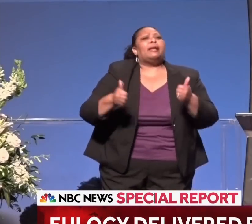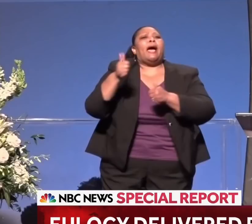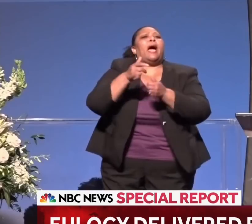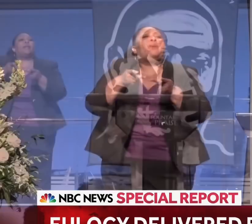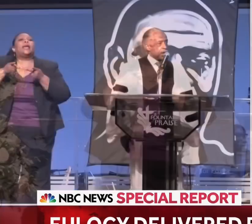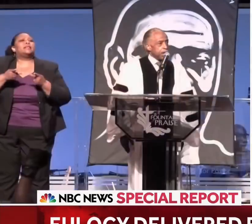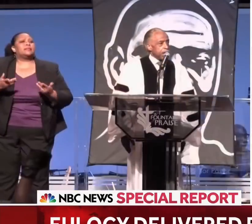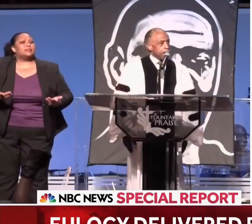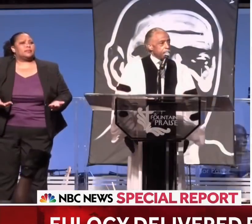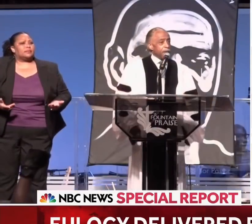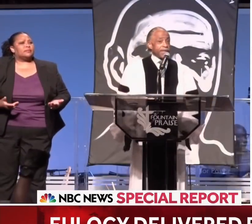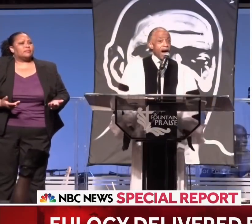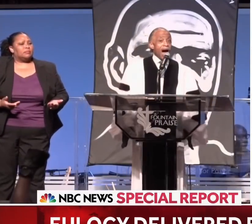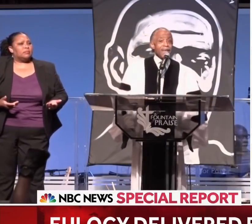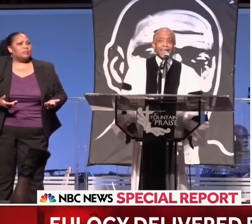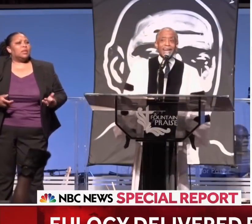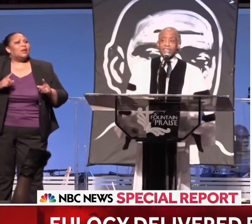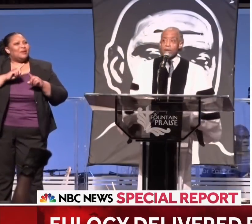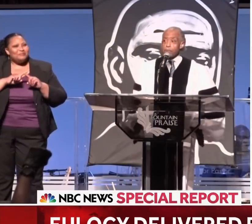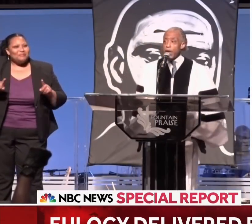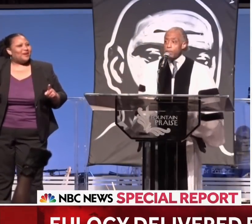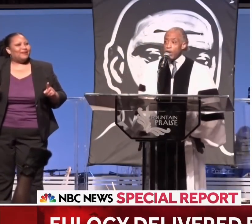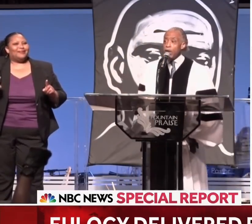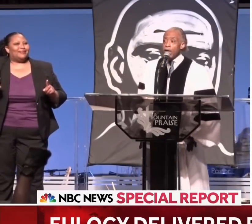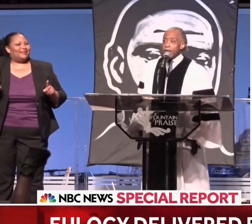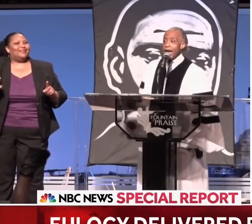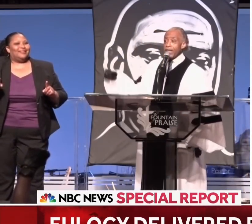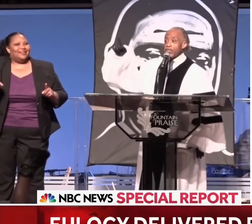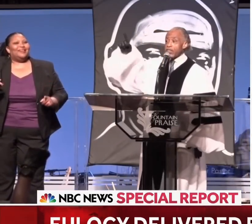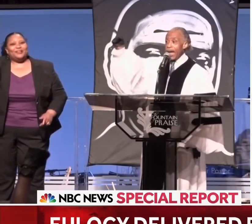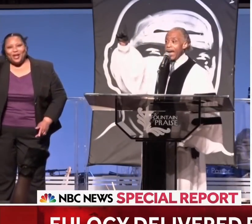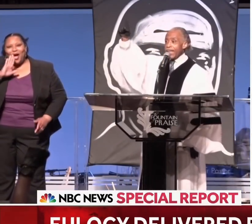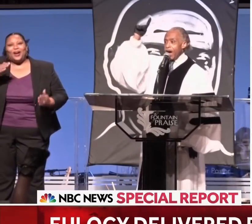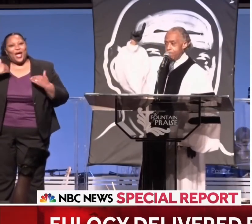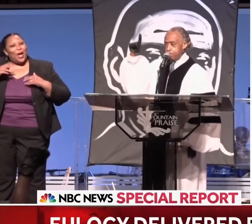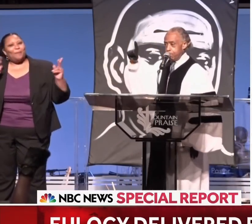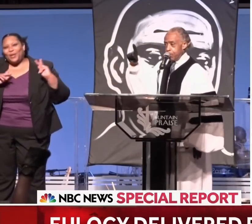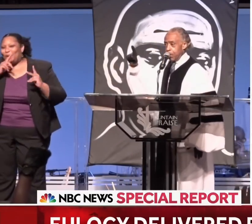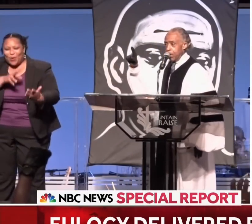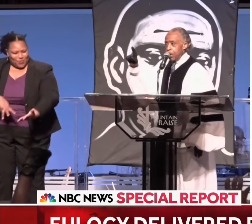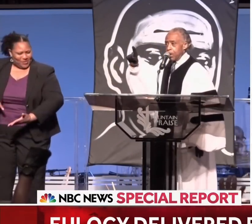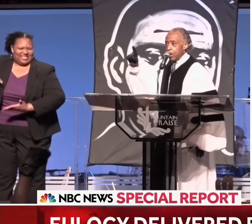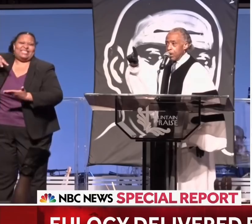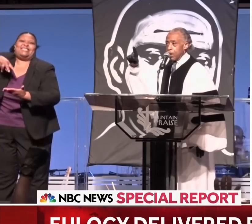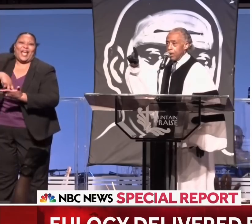BRUNSWICK, WHEN TAYLOR WAS KILLED IN LOUISVILLE. WICKEDNESS IN HIGH PLACES.